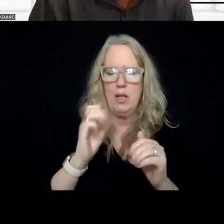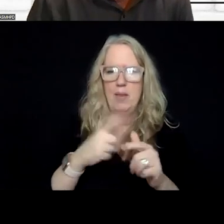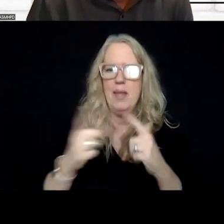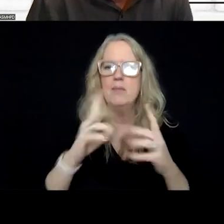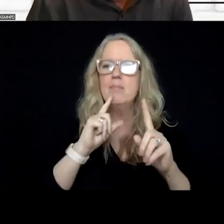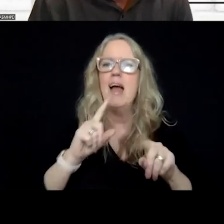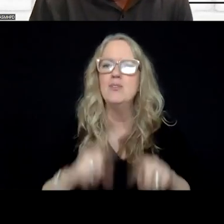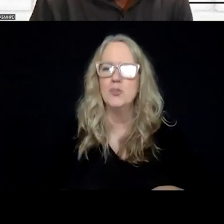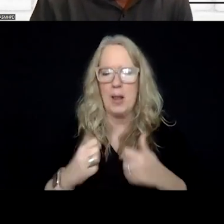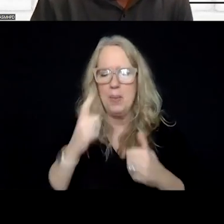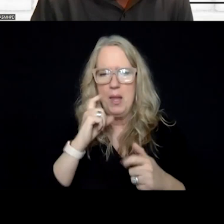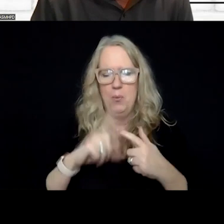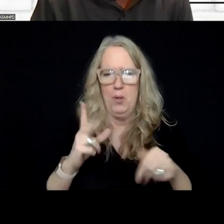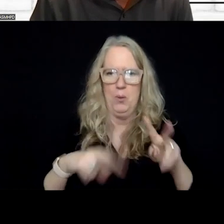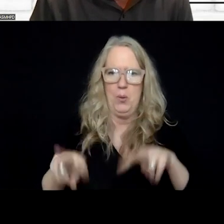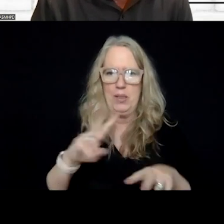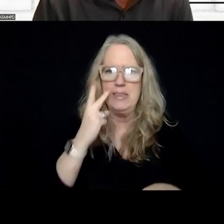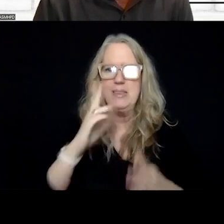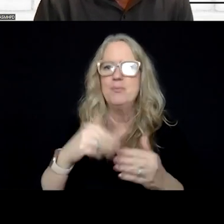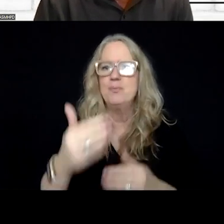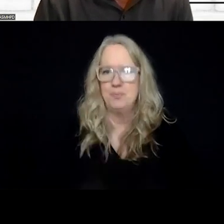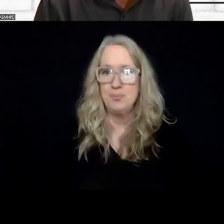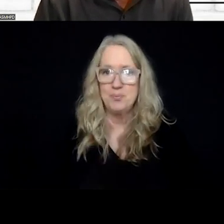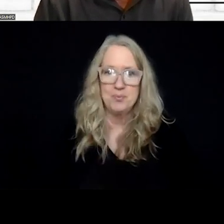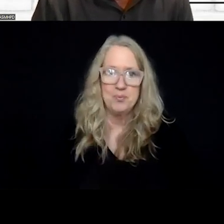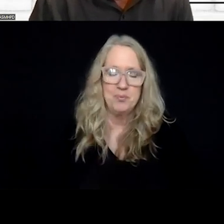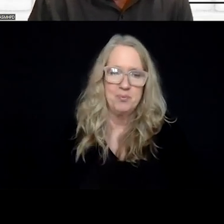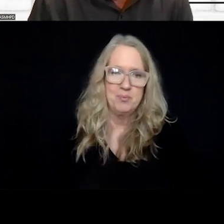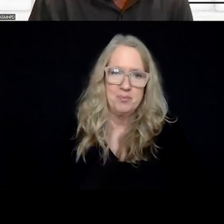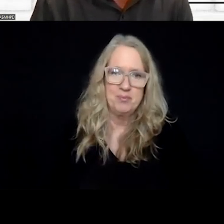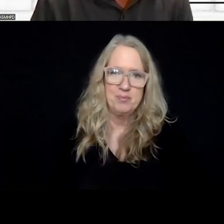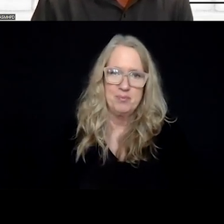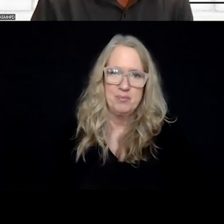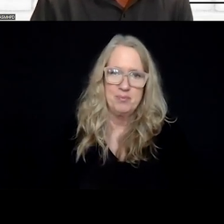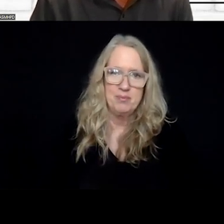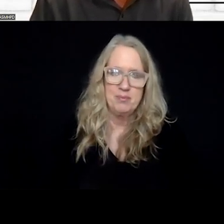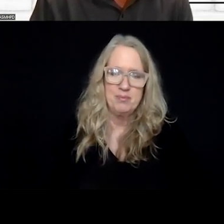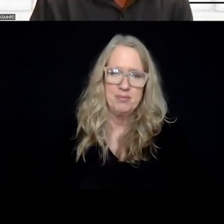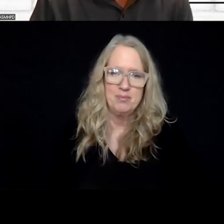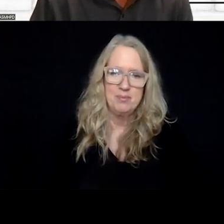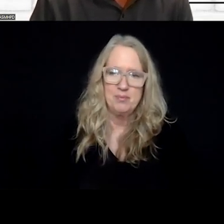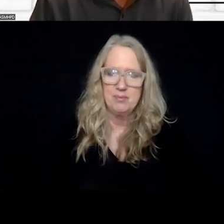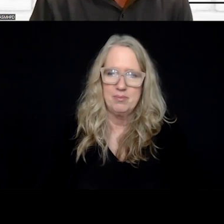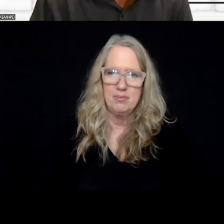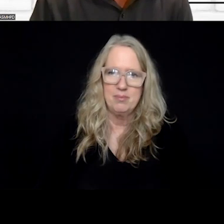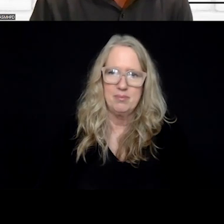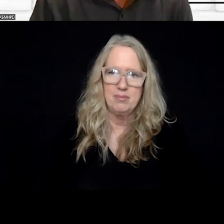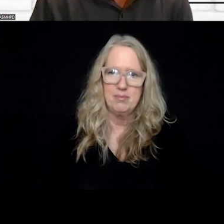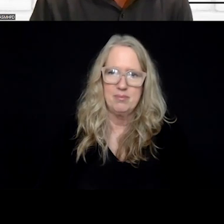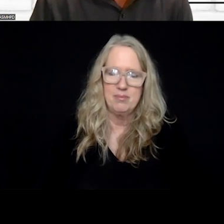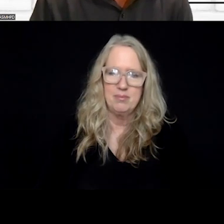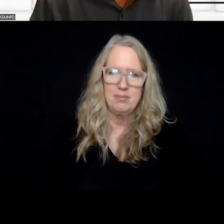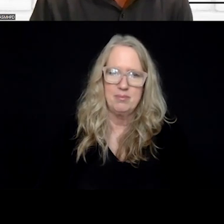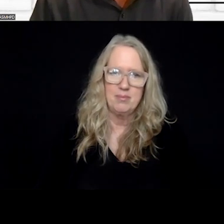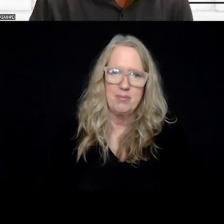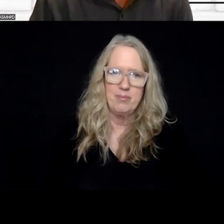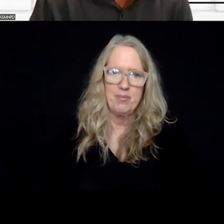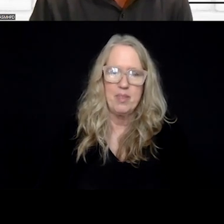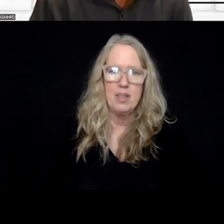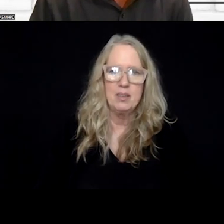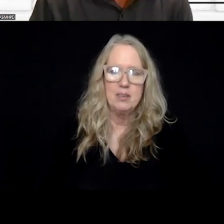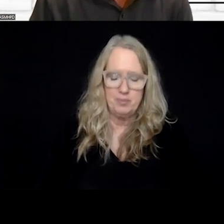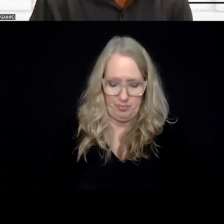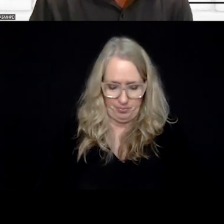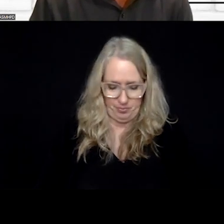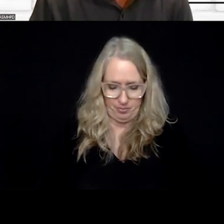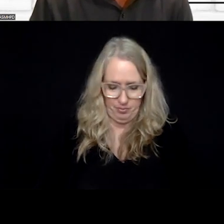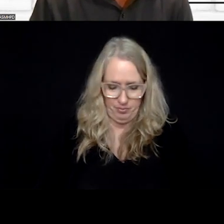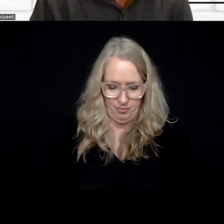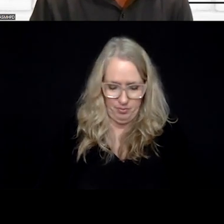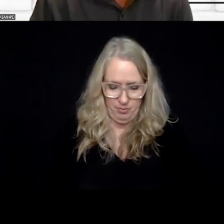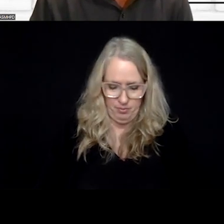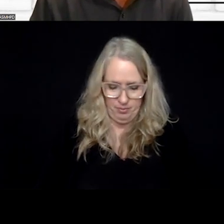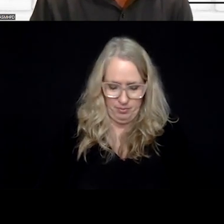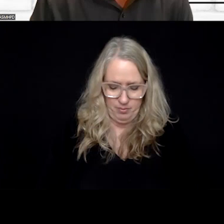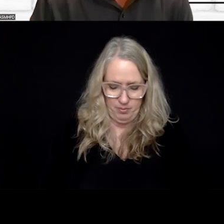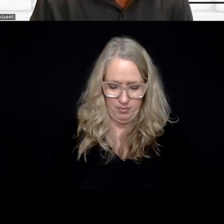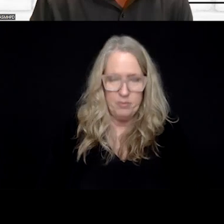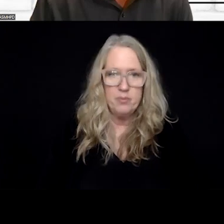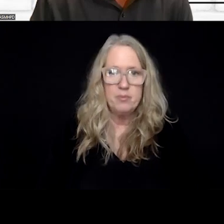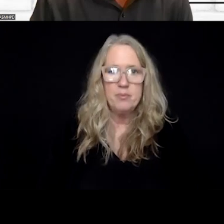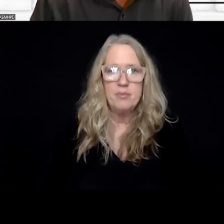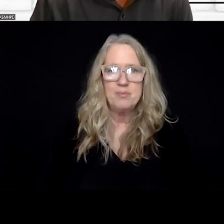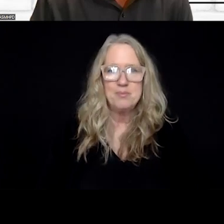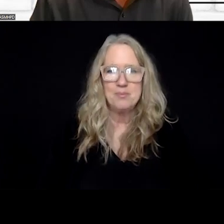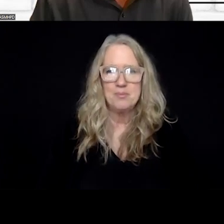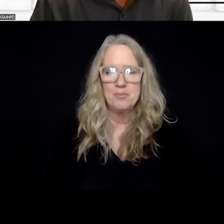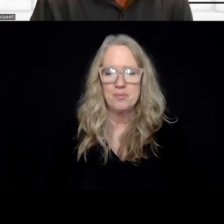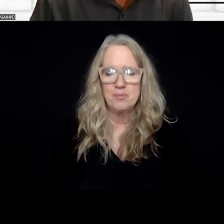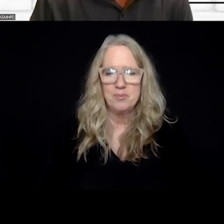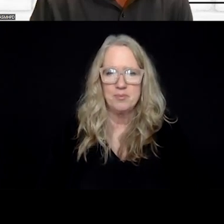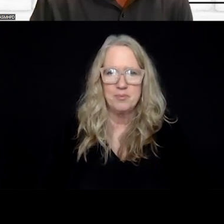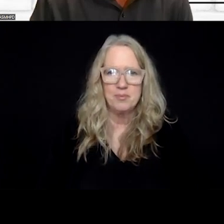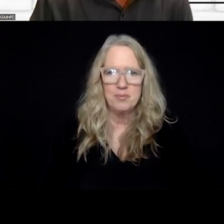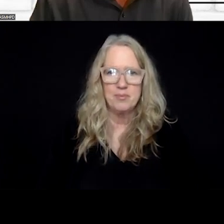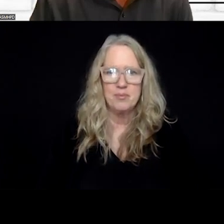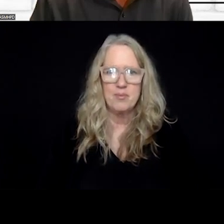WE WILL TAKE A LOOK AT YOUR ANSWERS AND GO FROM HERE.